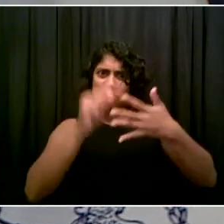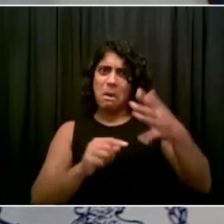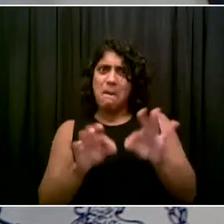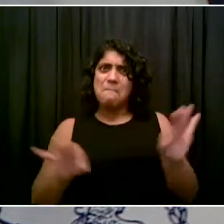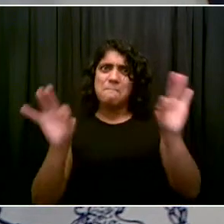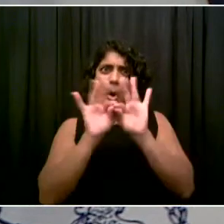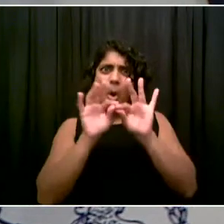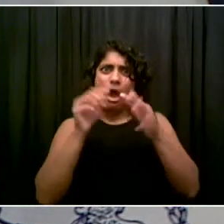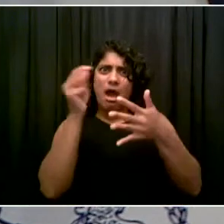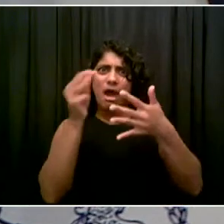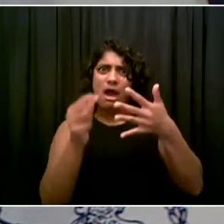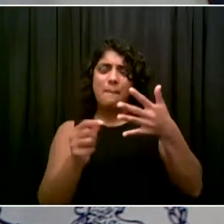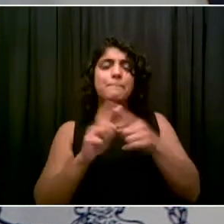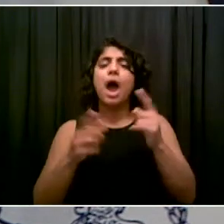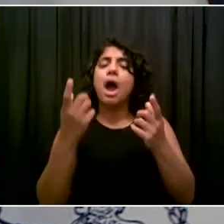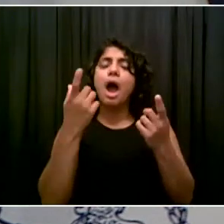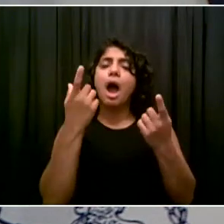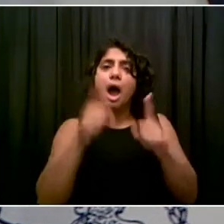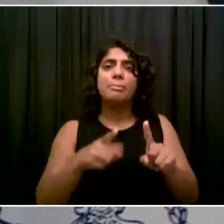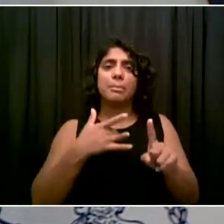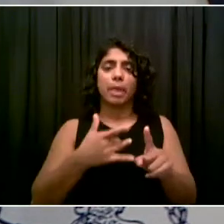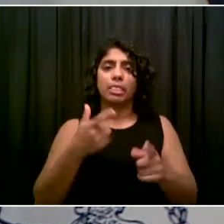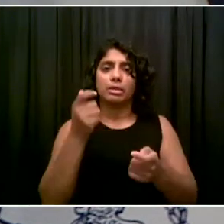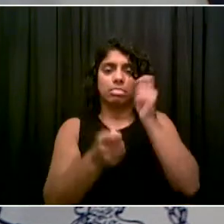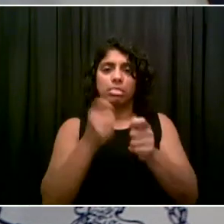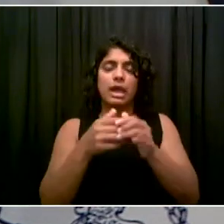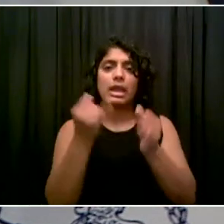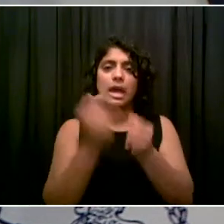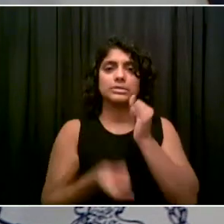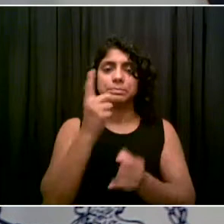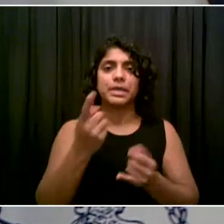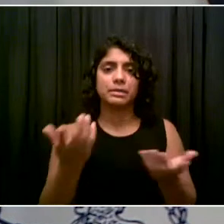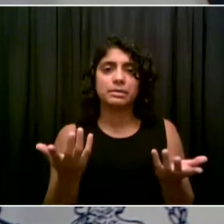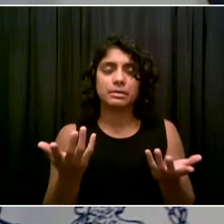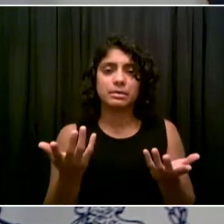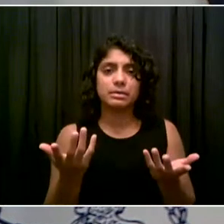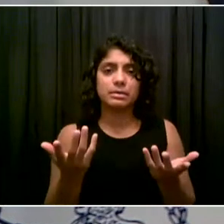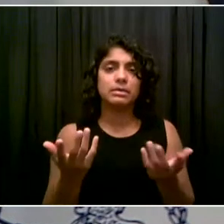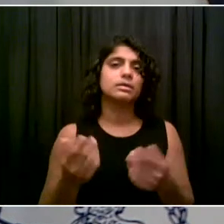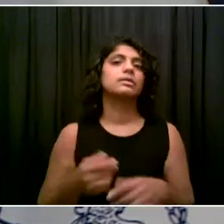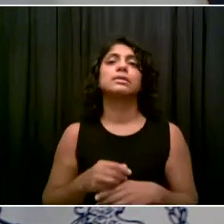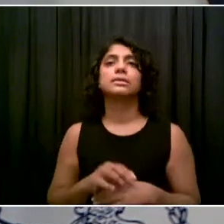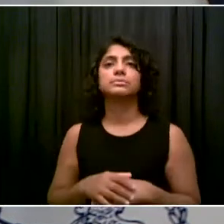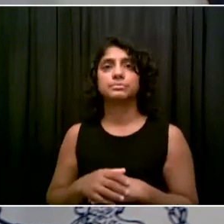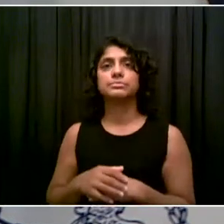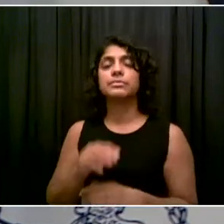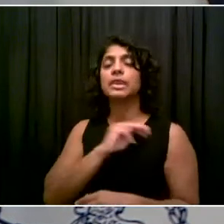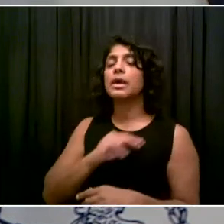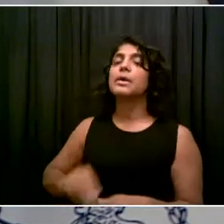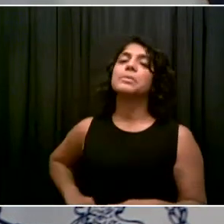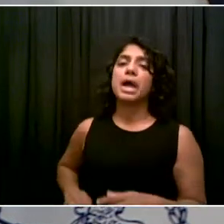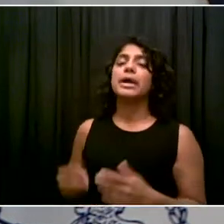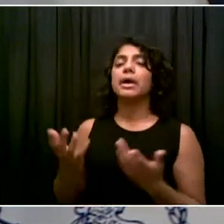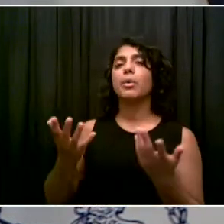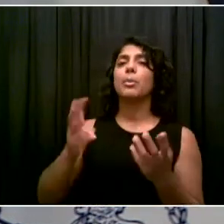WHY WERE SOME OF THOSE SIGNIFICANT QUESTIONS WEREN'T ADDRESSED UNTIL JUST THE WEEK BEFORE THE PROGRAM STARTED? BUCK I WILL TURN